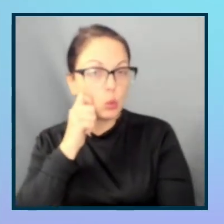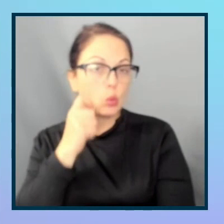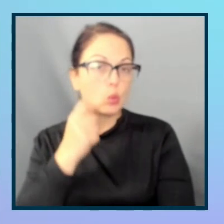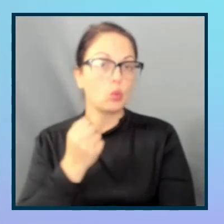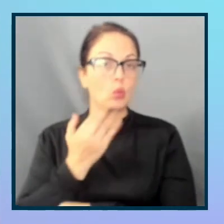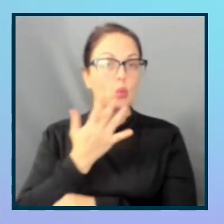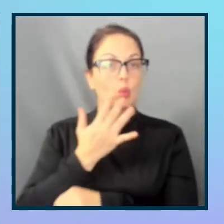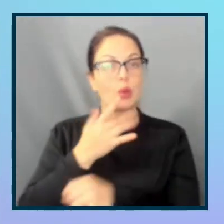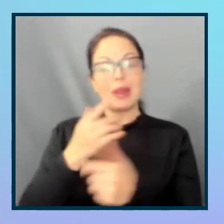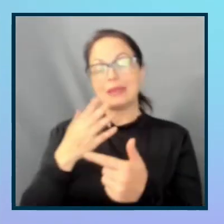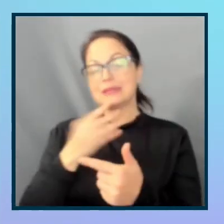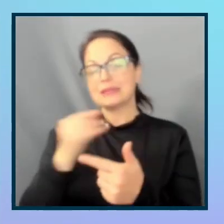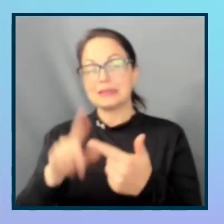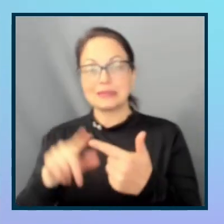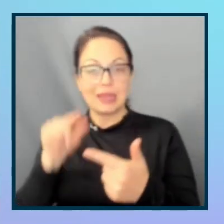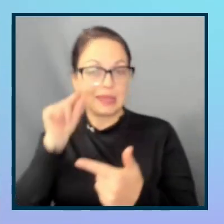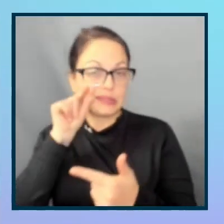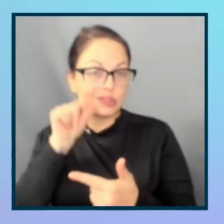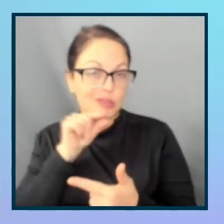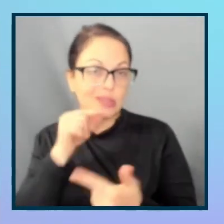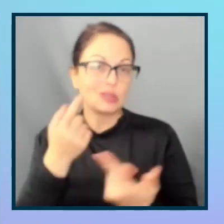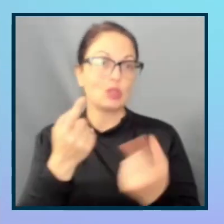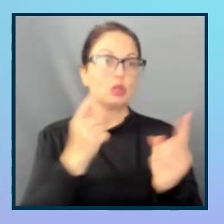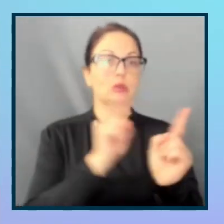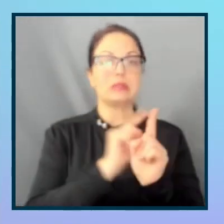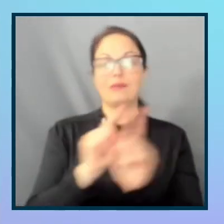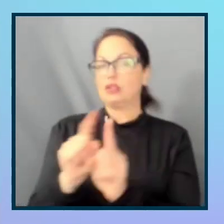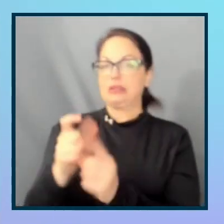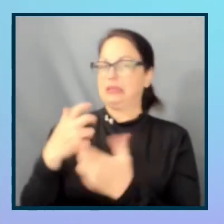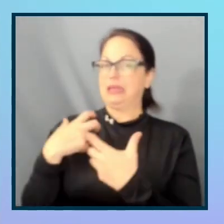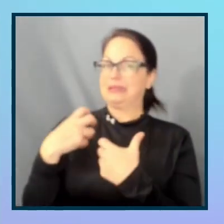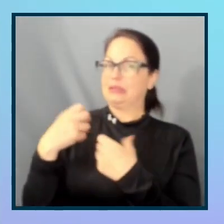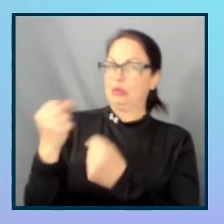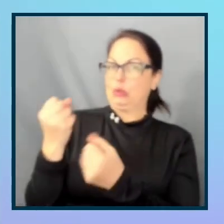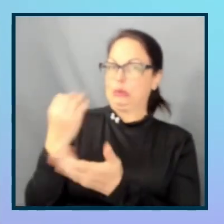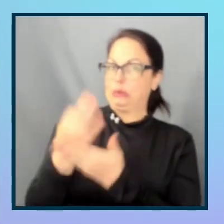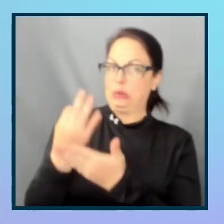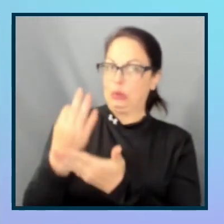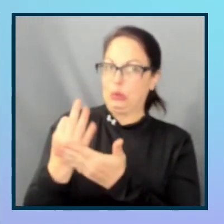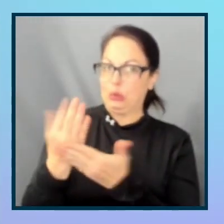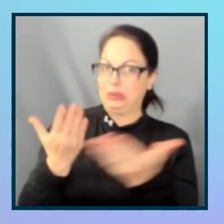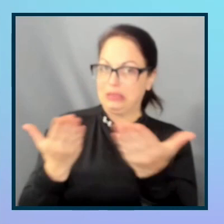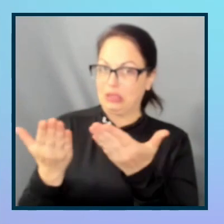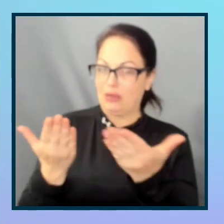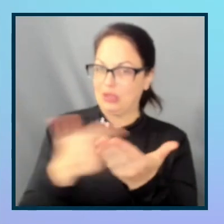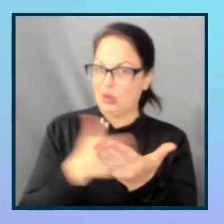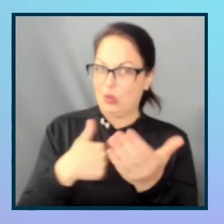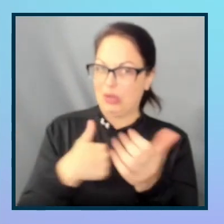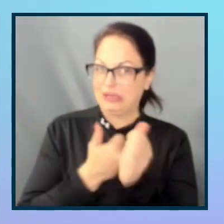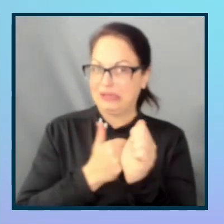is not very strong in Financial Services. So we're a little behind generally in the DEI boat.